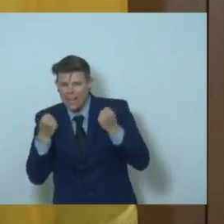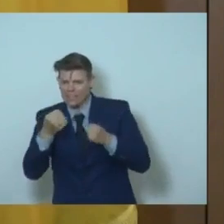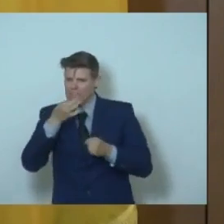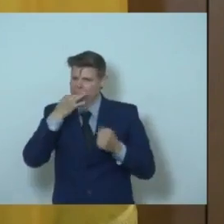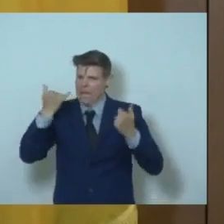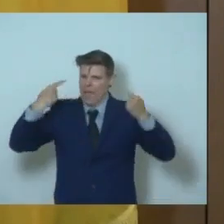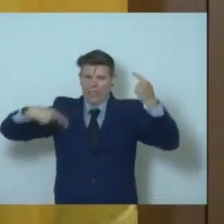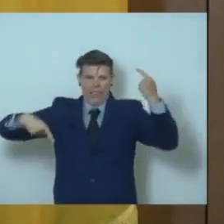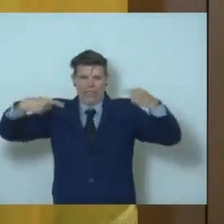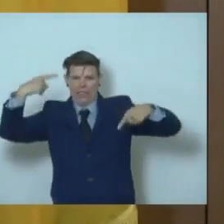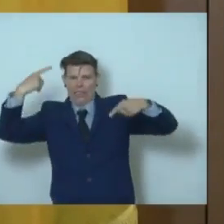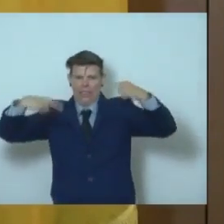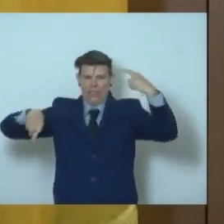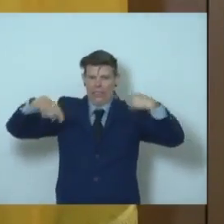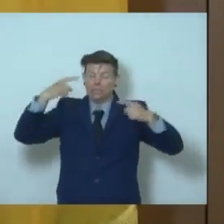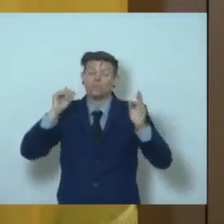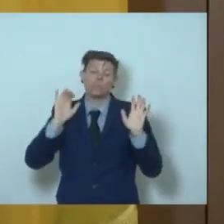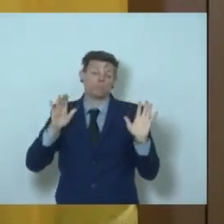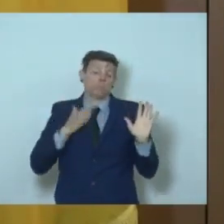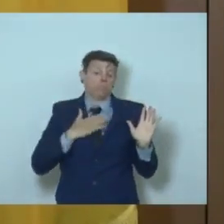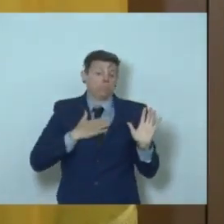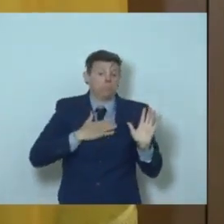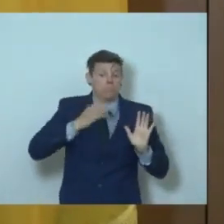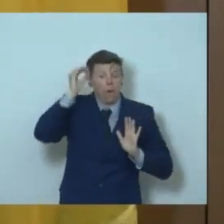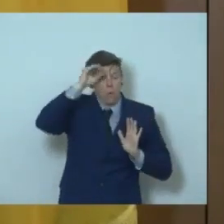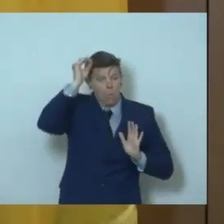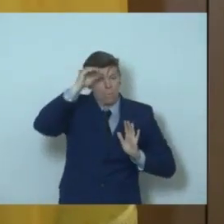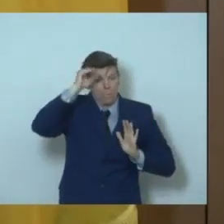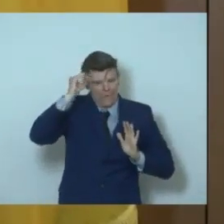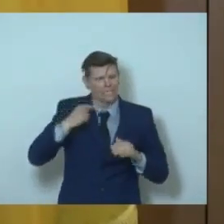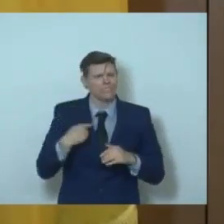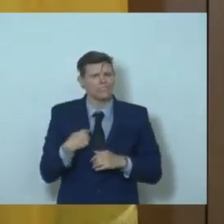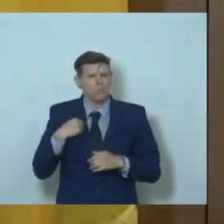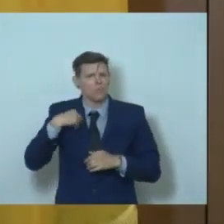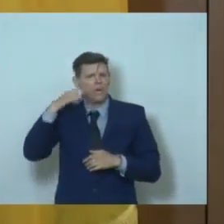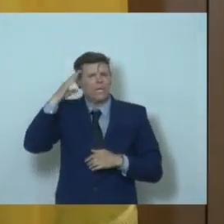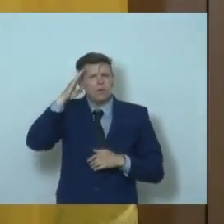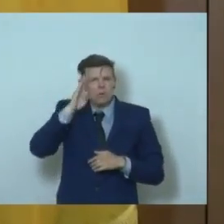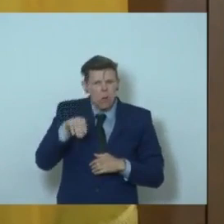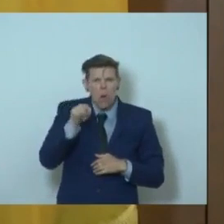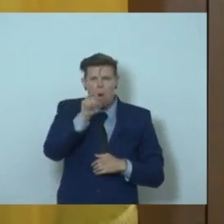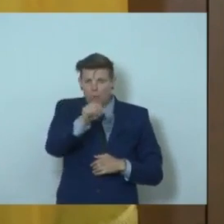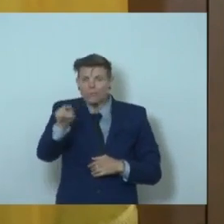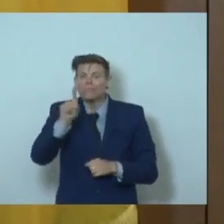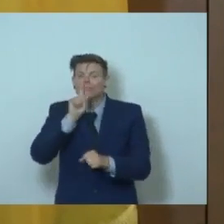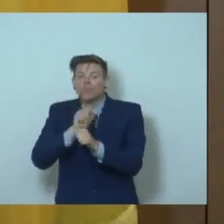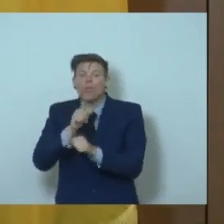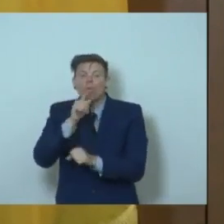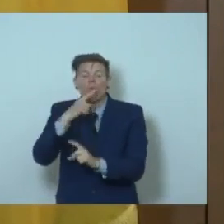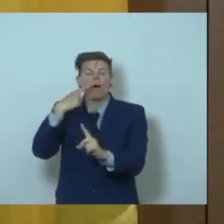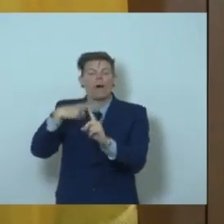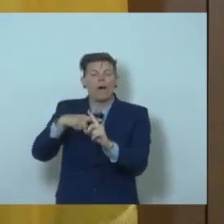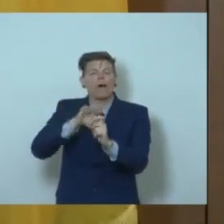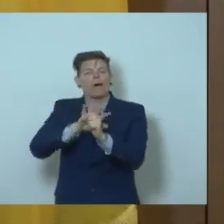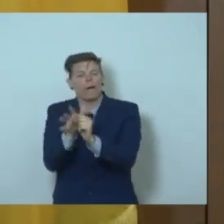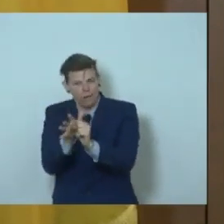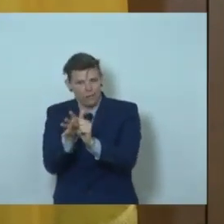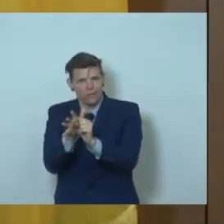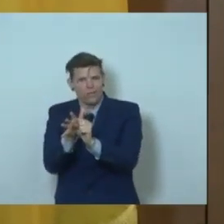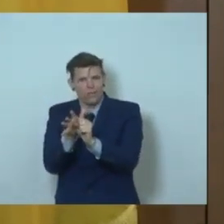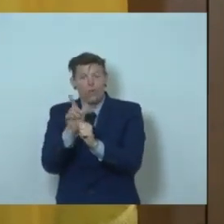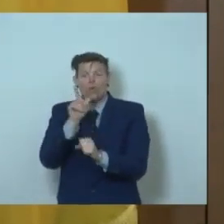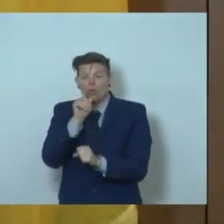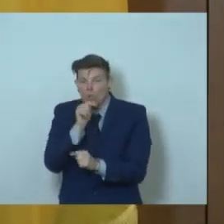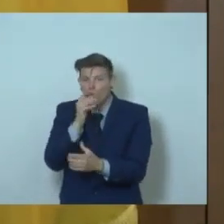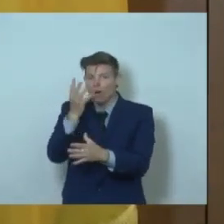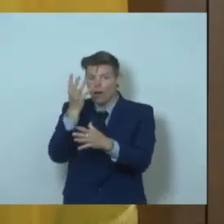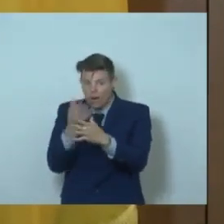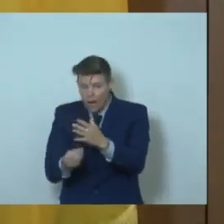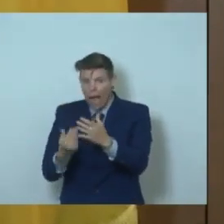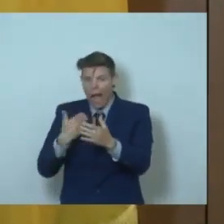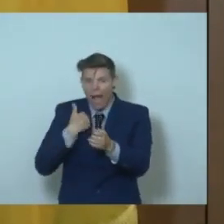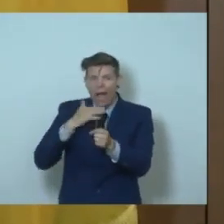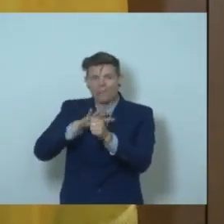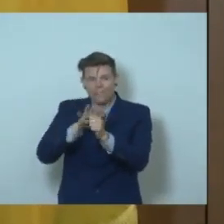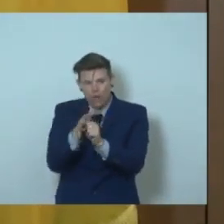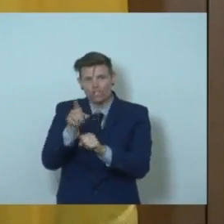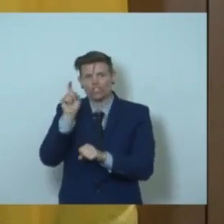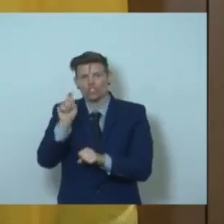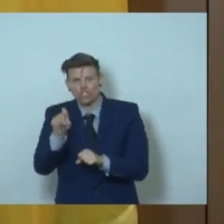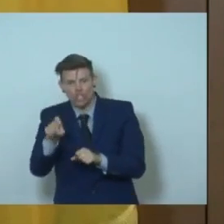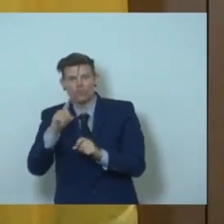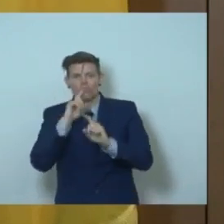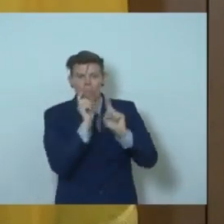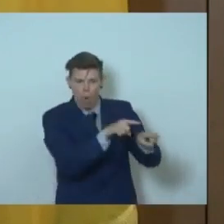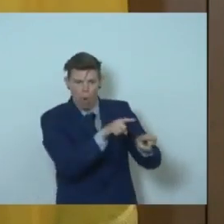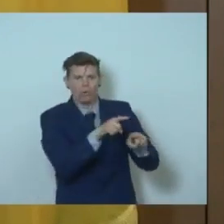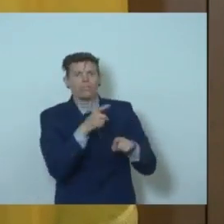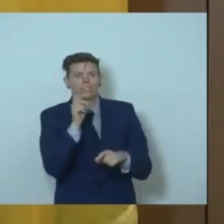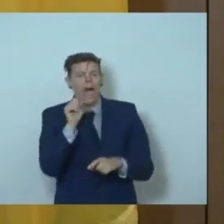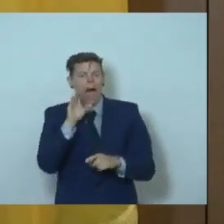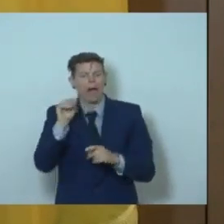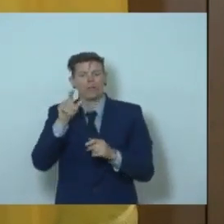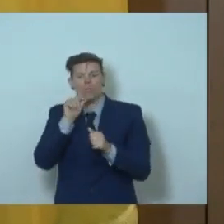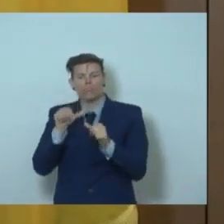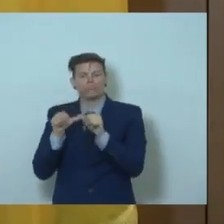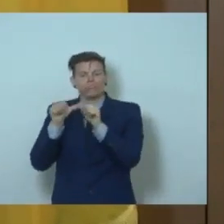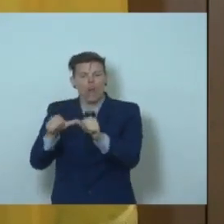AND SO I MEDICAL PROFESSIONALS AND PUBLIC HEALTH EXPERTS WILL CONTINUE TO DEBATE THIS BUT MY OPINION IS WE SHOULD KNOW EVERY POSITIVE WE SHOULD KNOW EVERY COVID RELATED TO F WE SHOULD BE